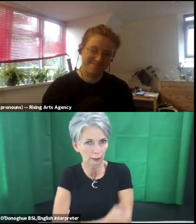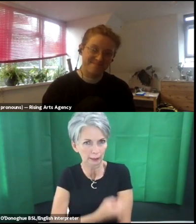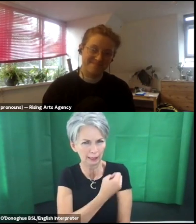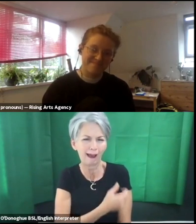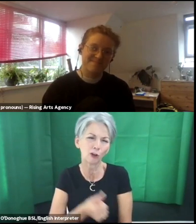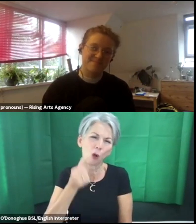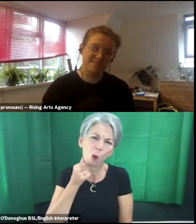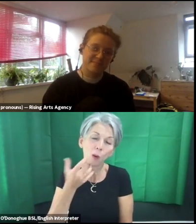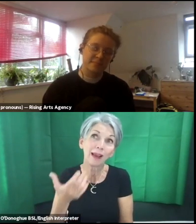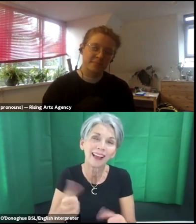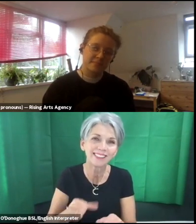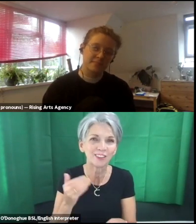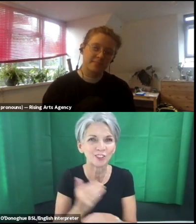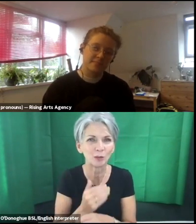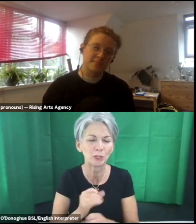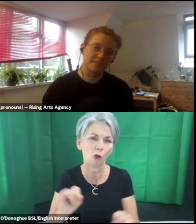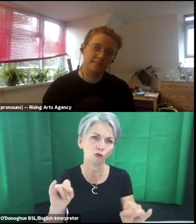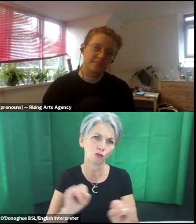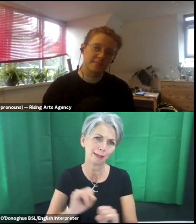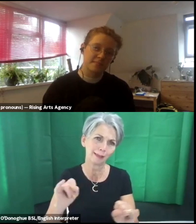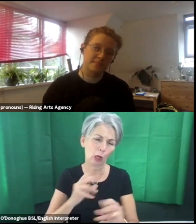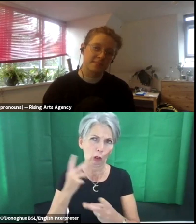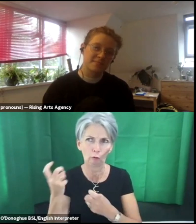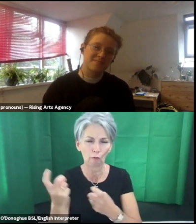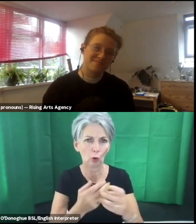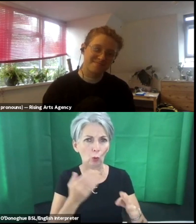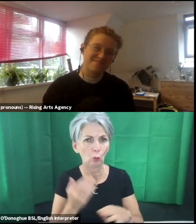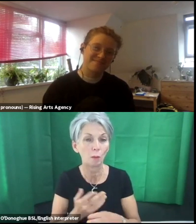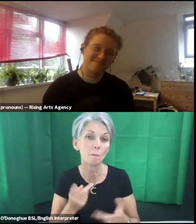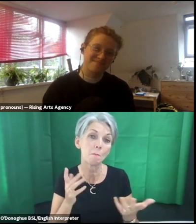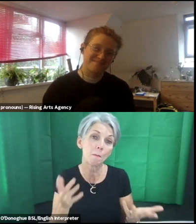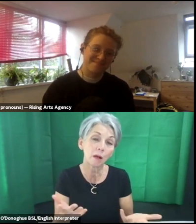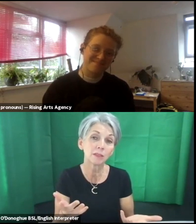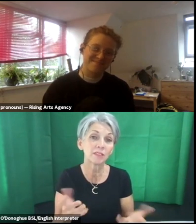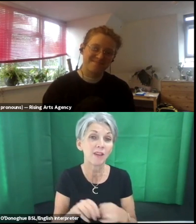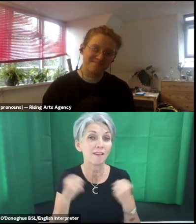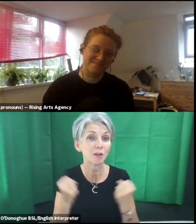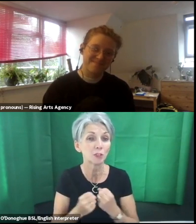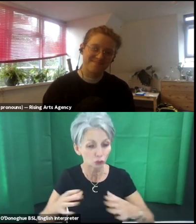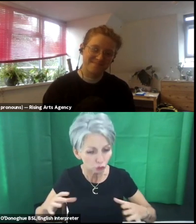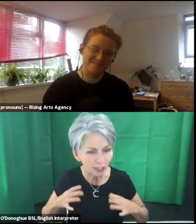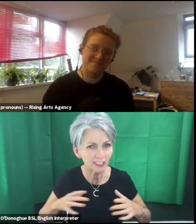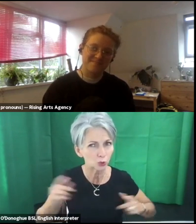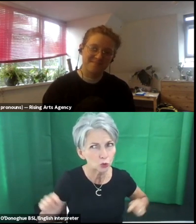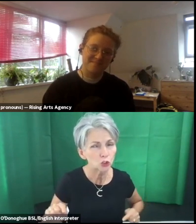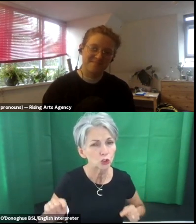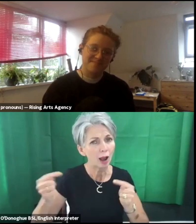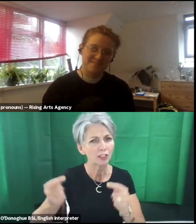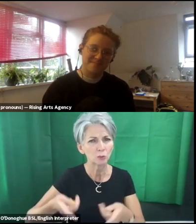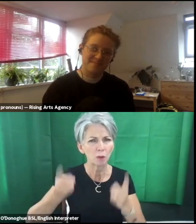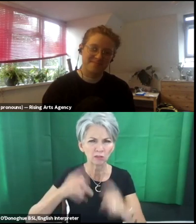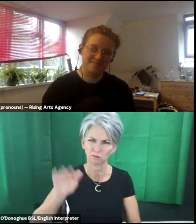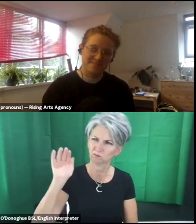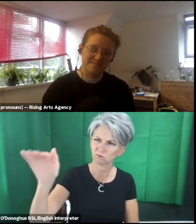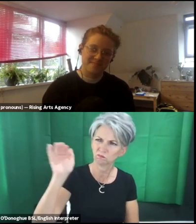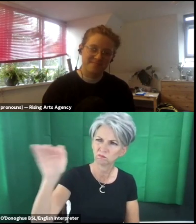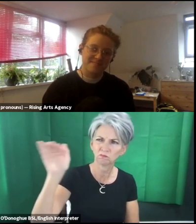If everyone, I guess, is ready to challenge their boss then you don't